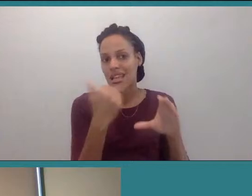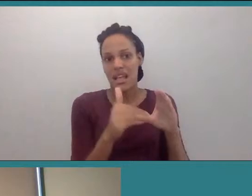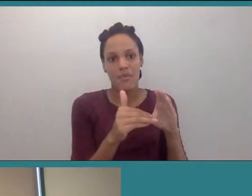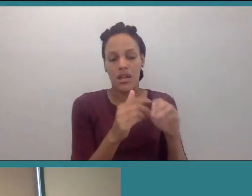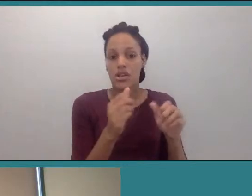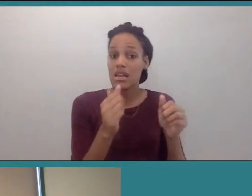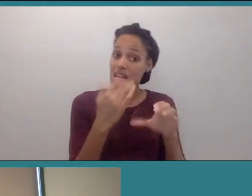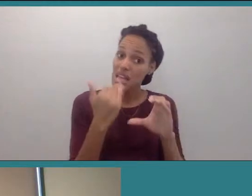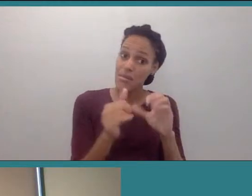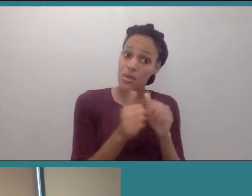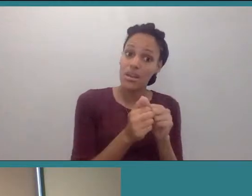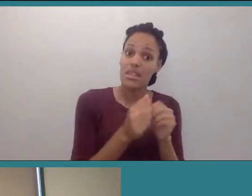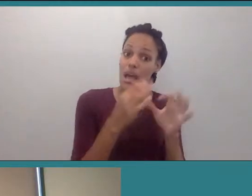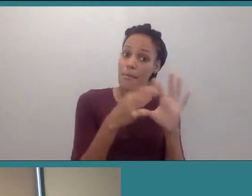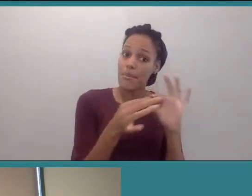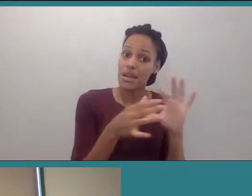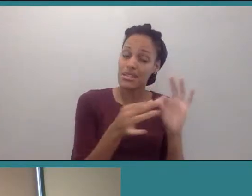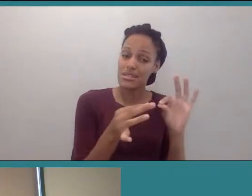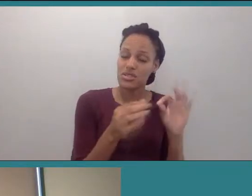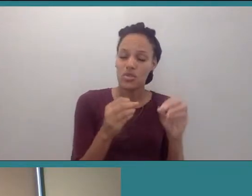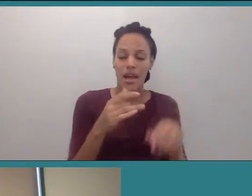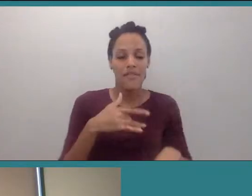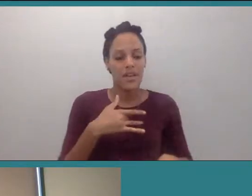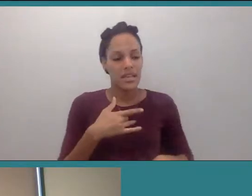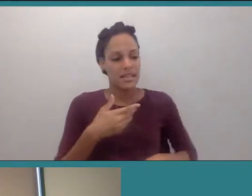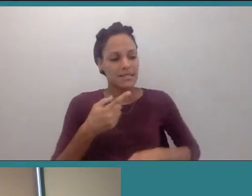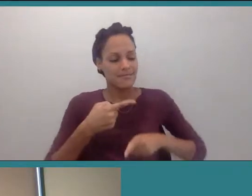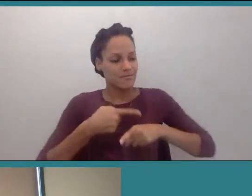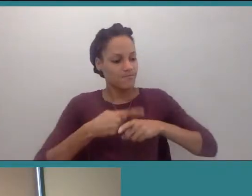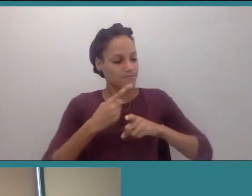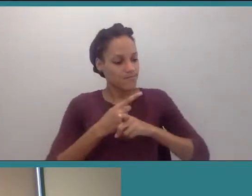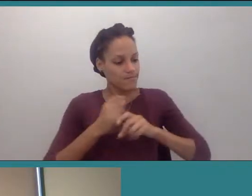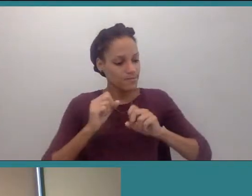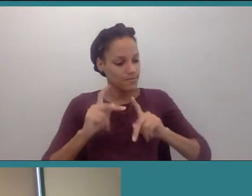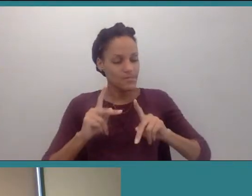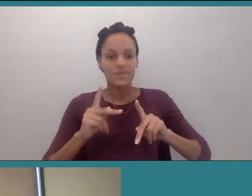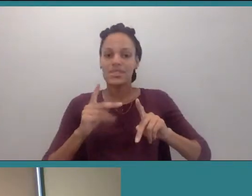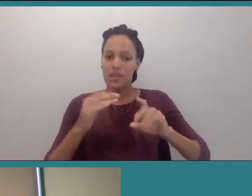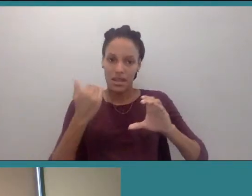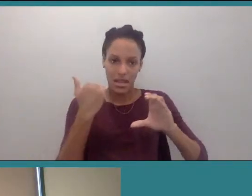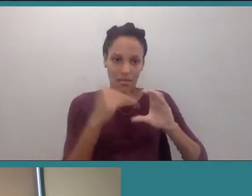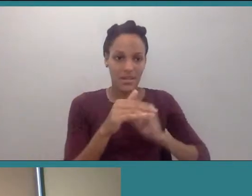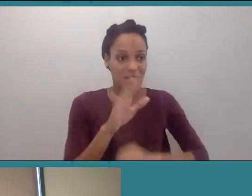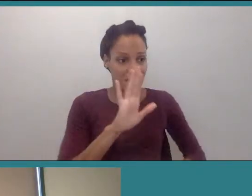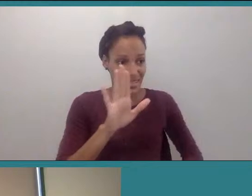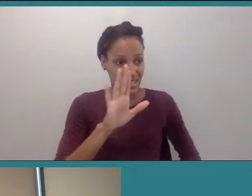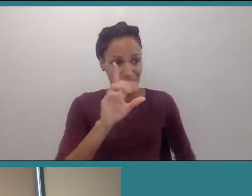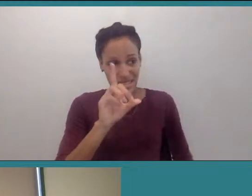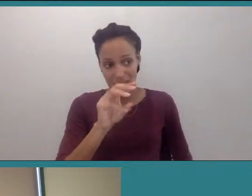not respond? Yes. Send a follow-up email until they do respond.